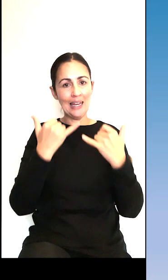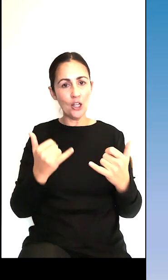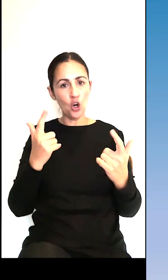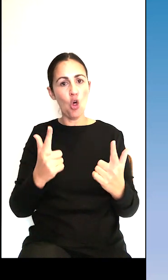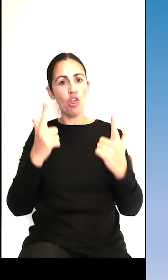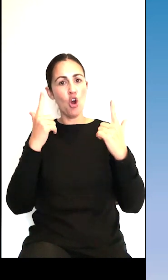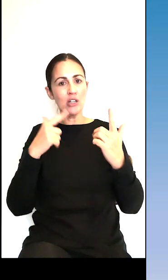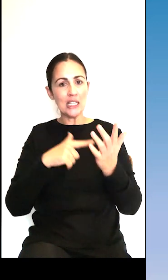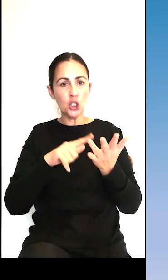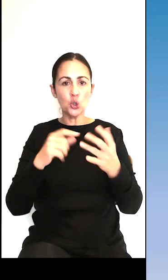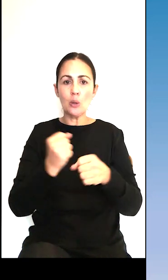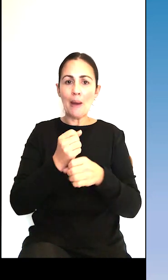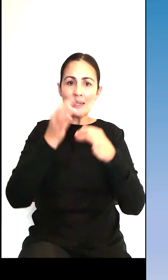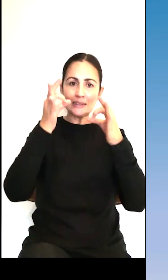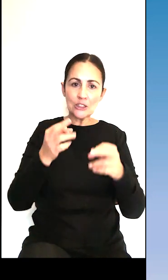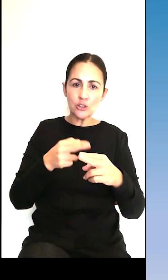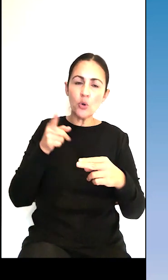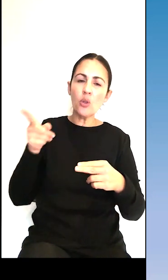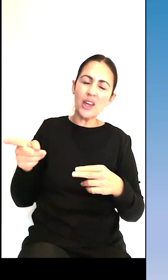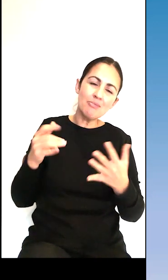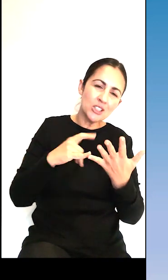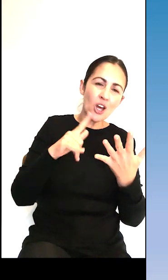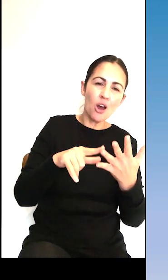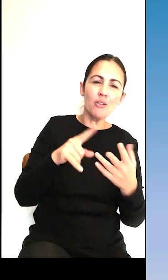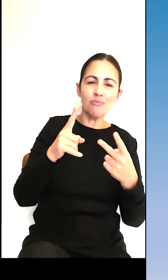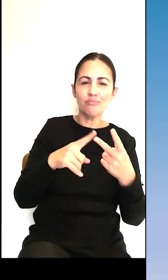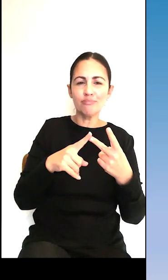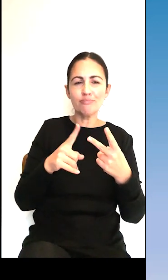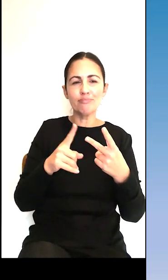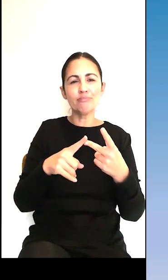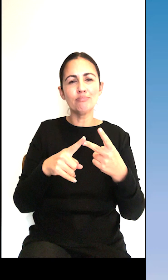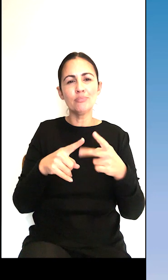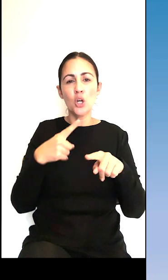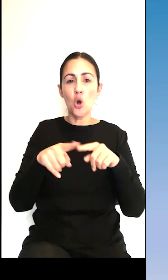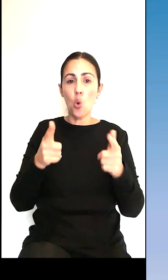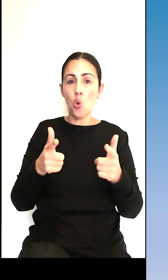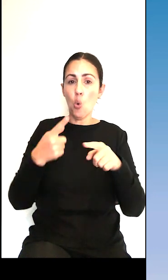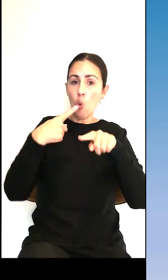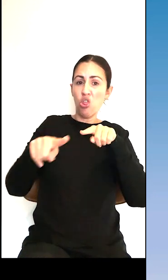You just need to basically provide documentation to prove that. But yes, it absolutely is possible.